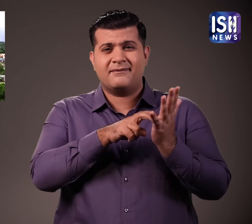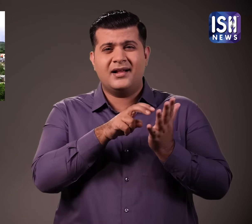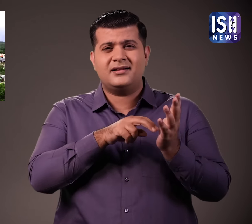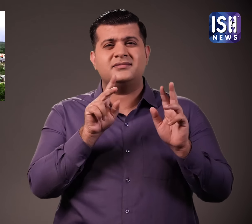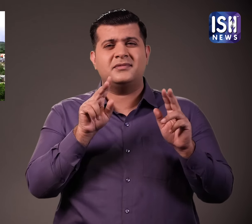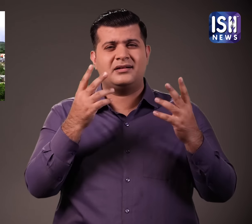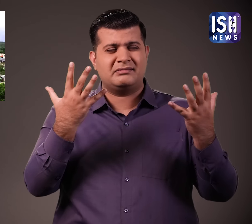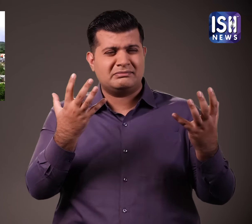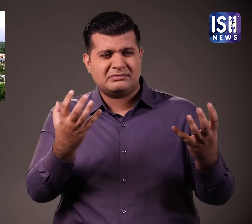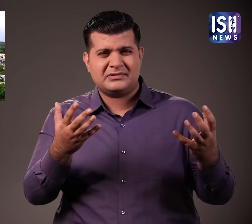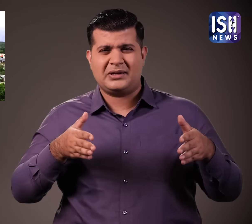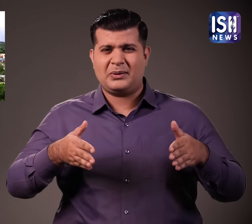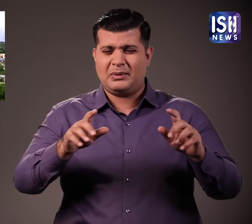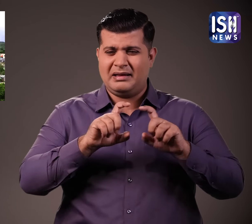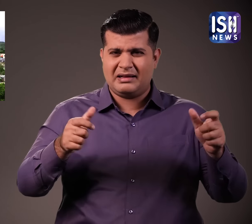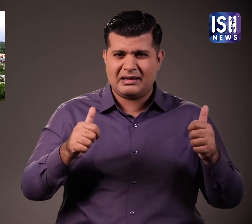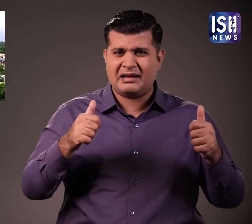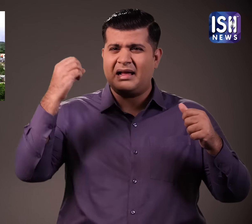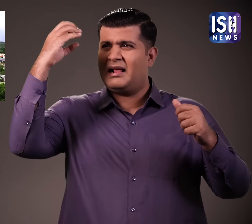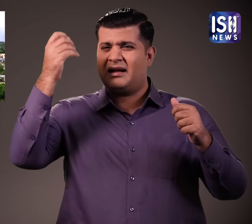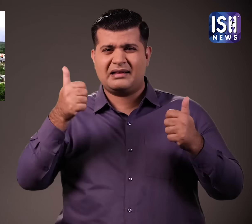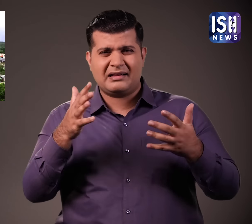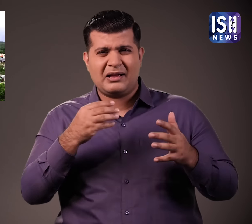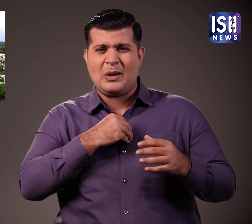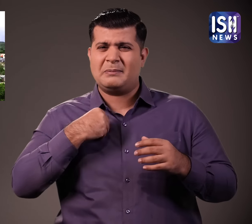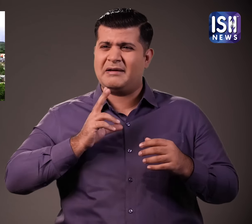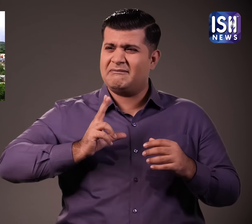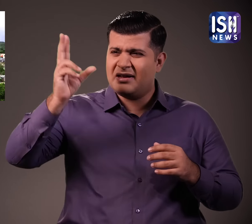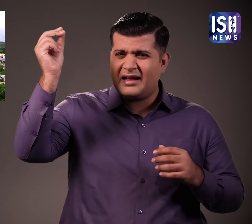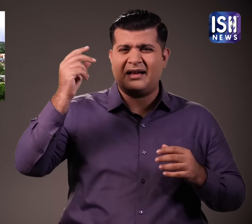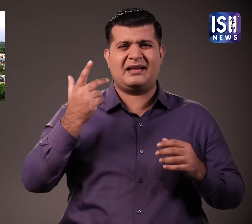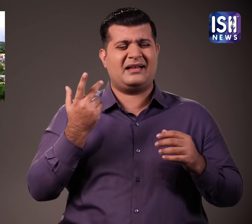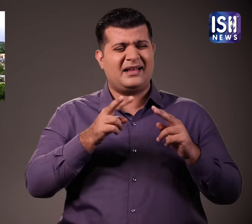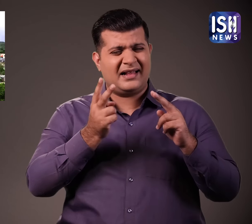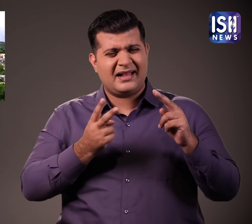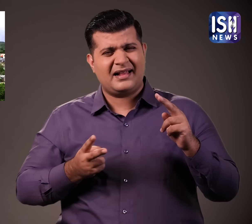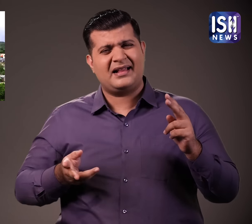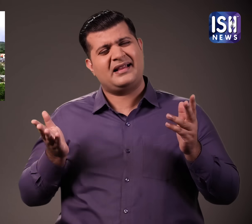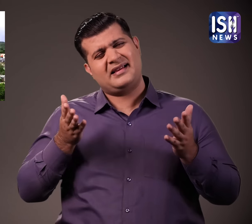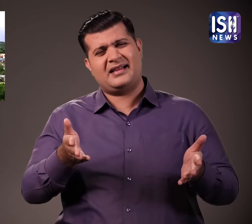A village is generally where the roads are bad, unsanitary and there is no access to hospital.